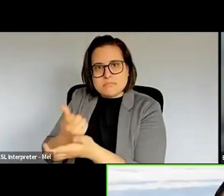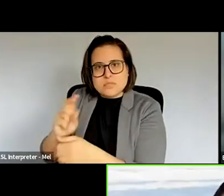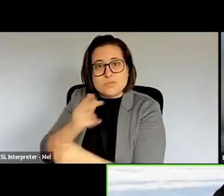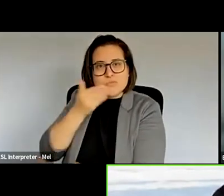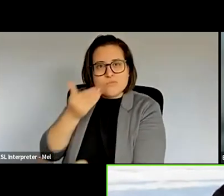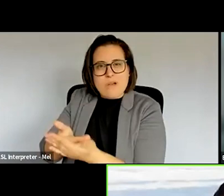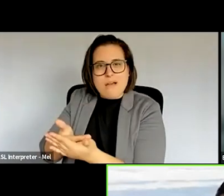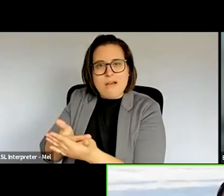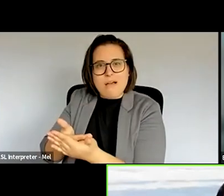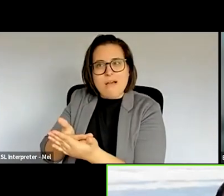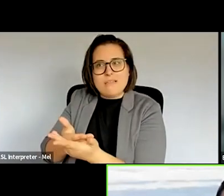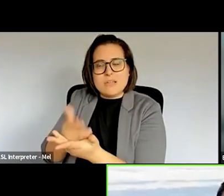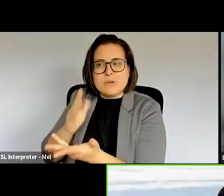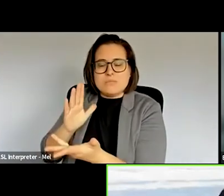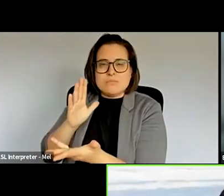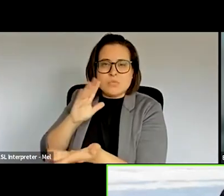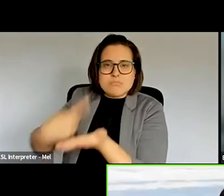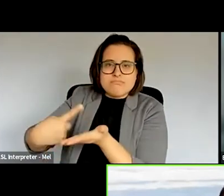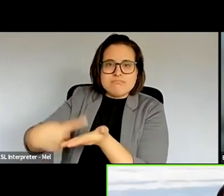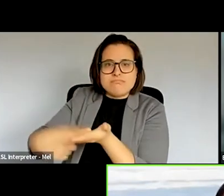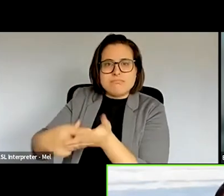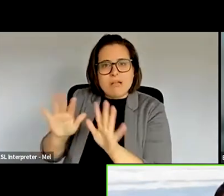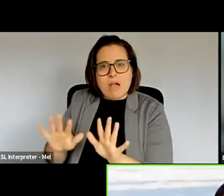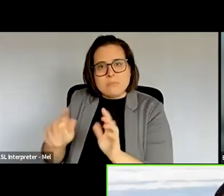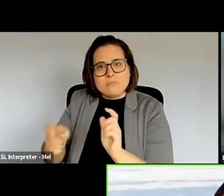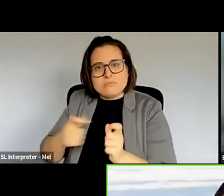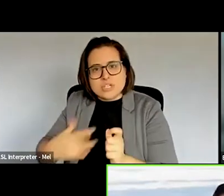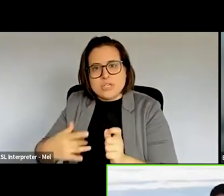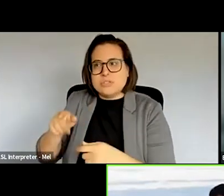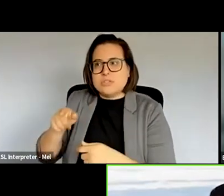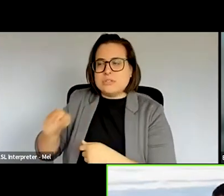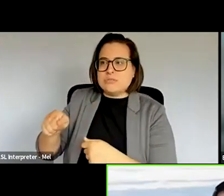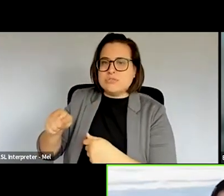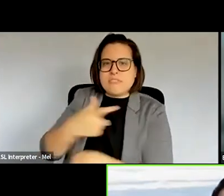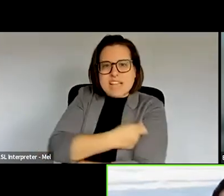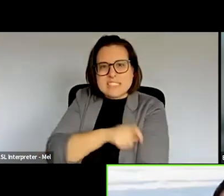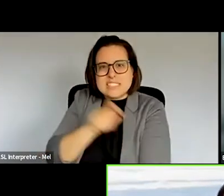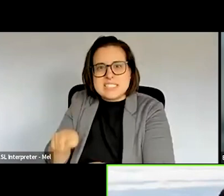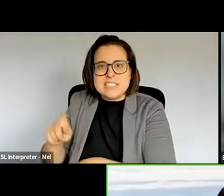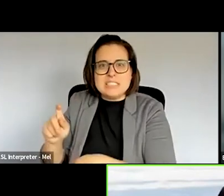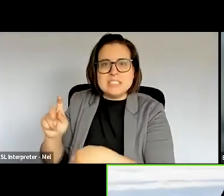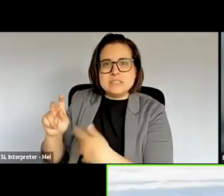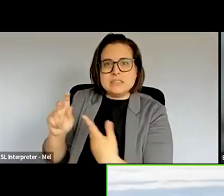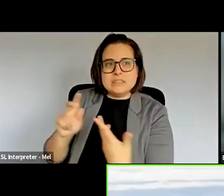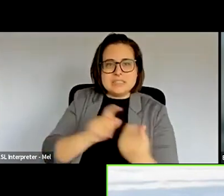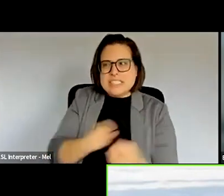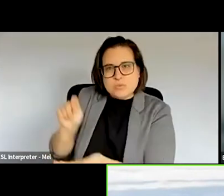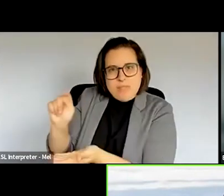about how we have to have vaccines and so forth but the driver -- the commercial driver is such